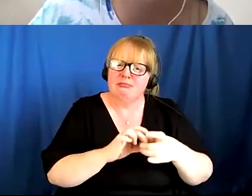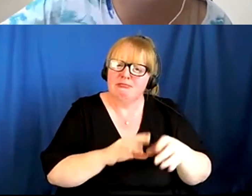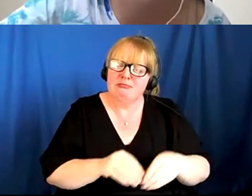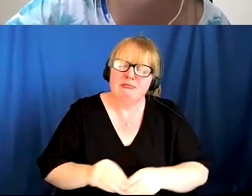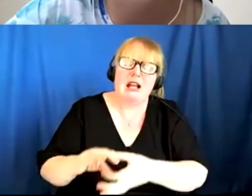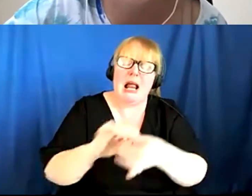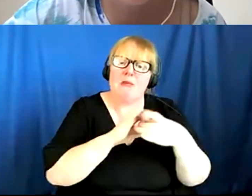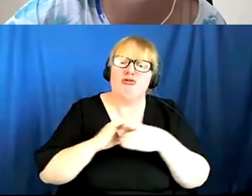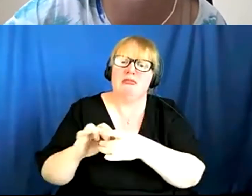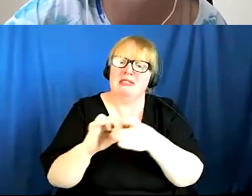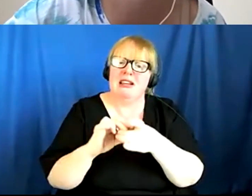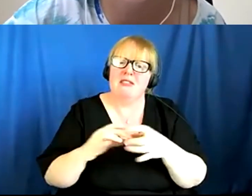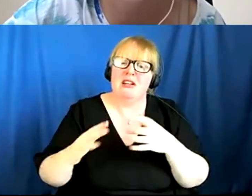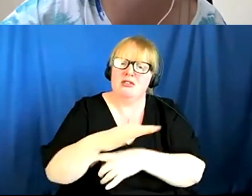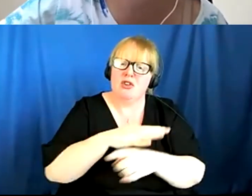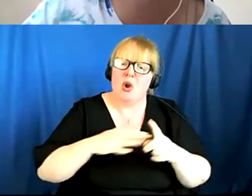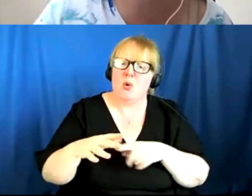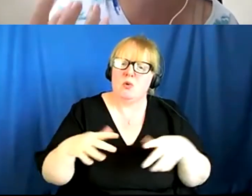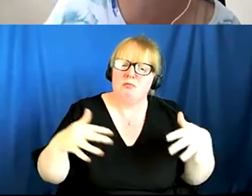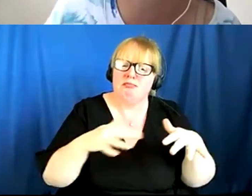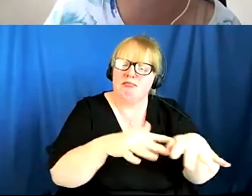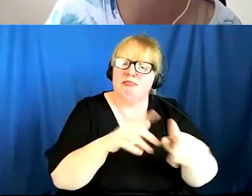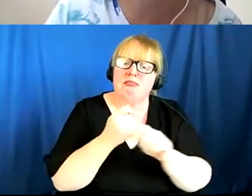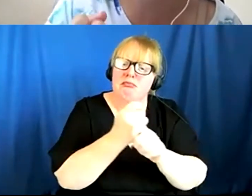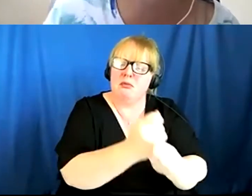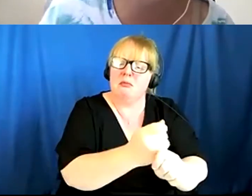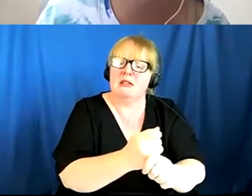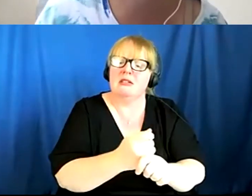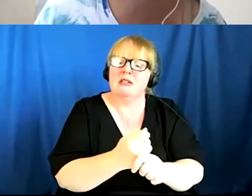as well in social movements to take to take from an import in the in the,